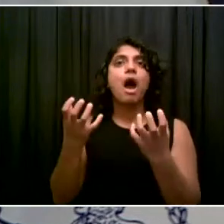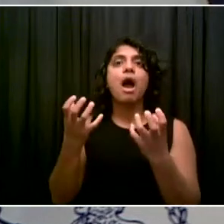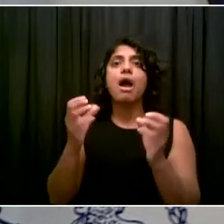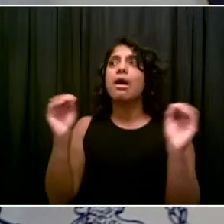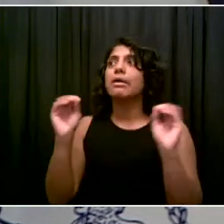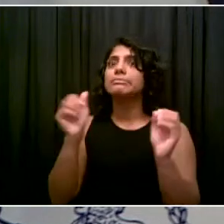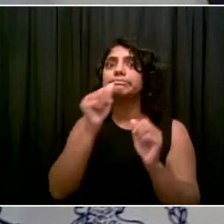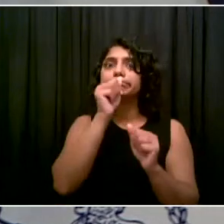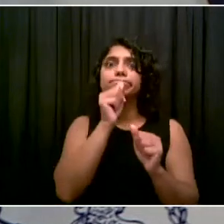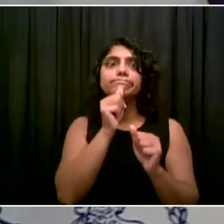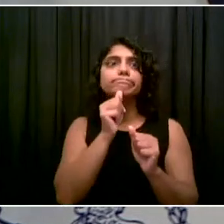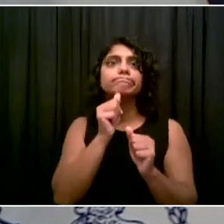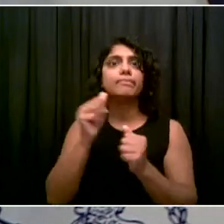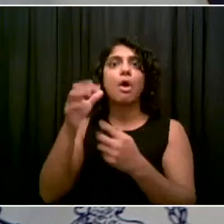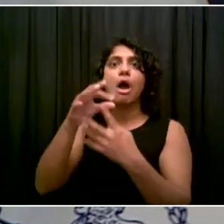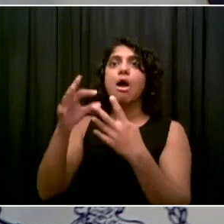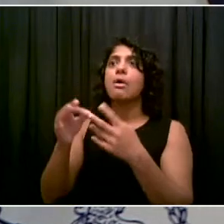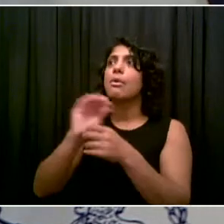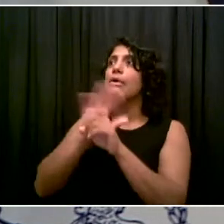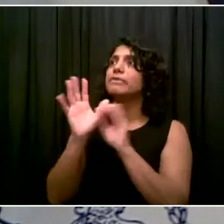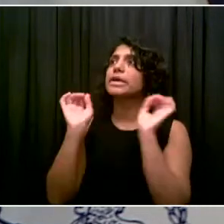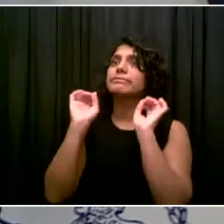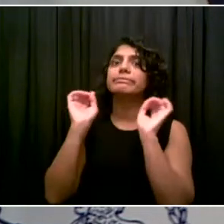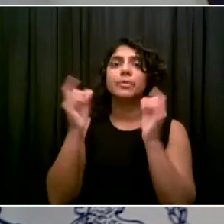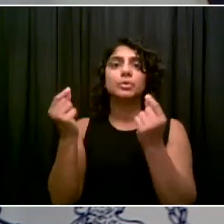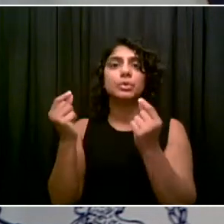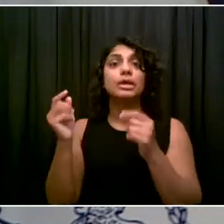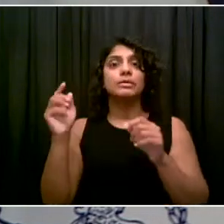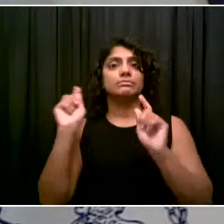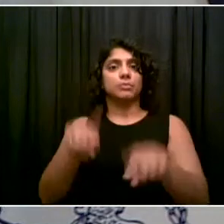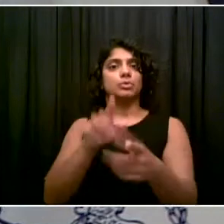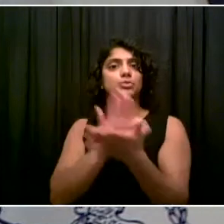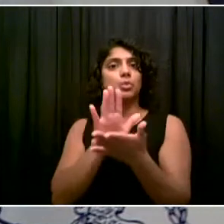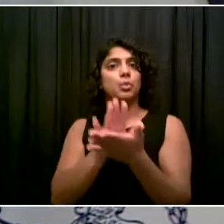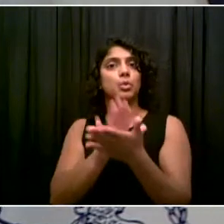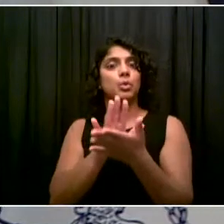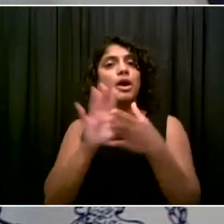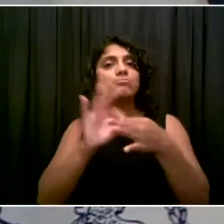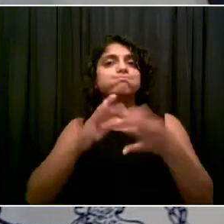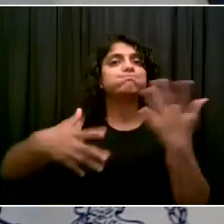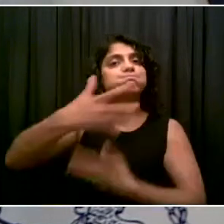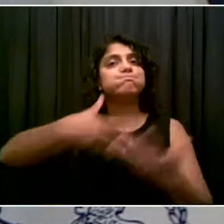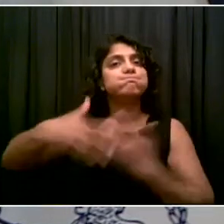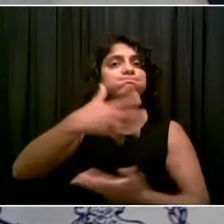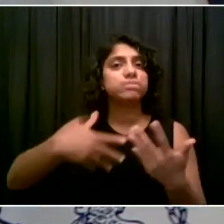NOT HAVE VHAE THE OPTION, THEY ARE COMING BACK TO A SCHOOL